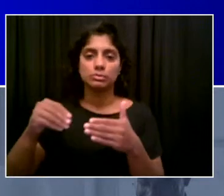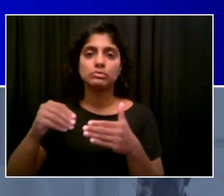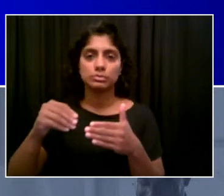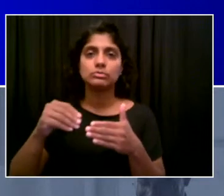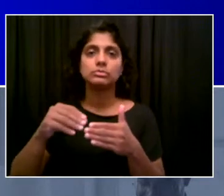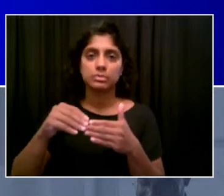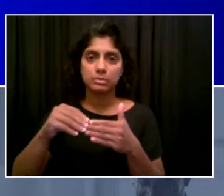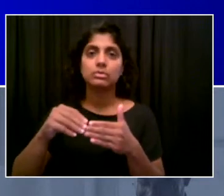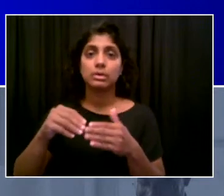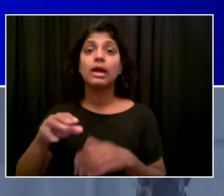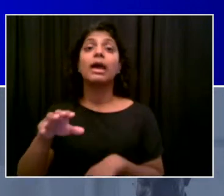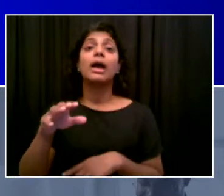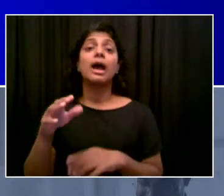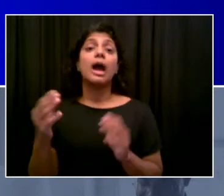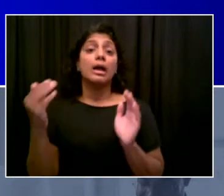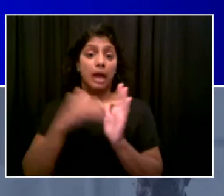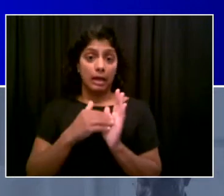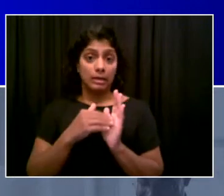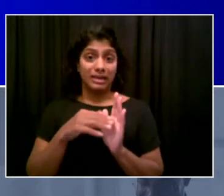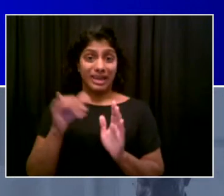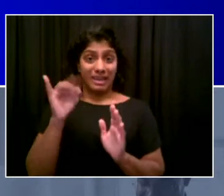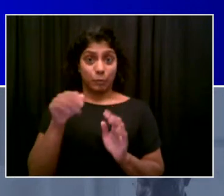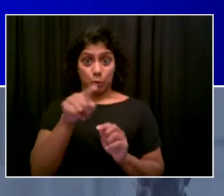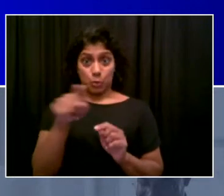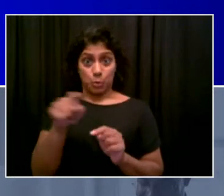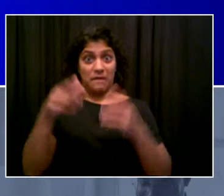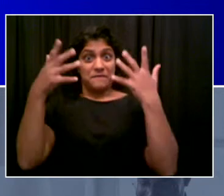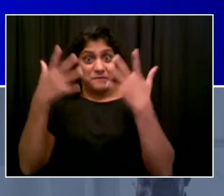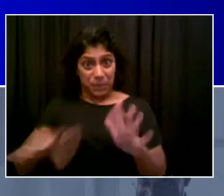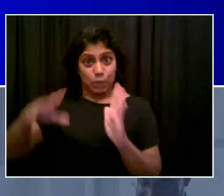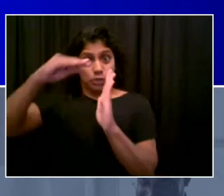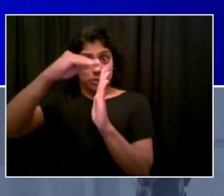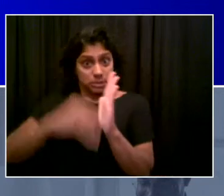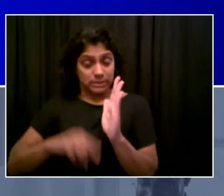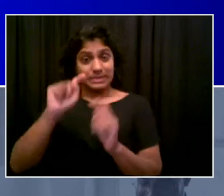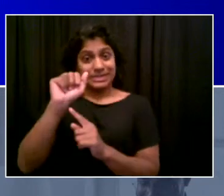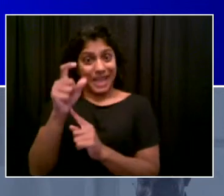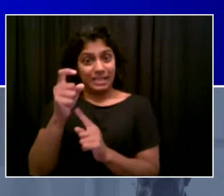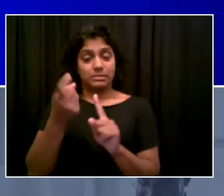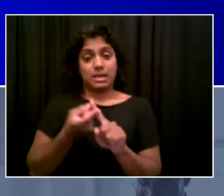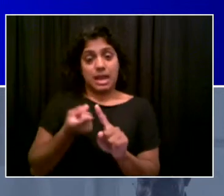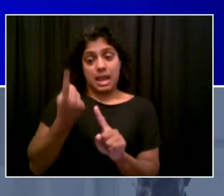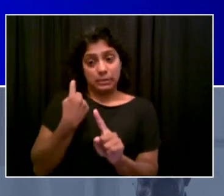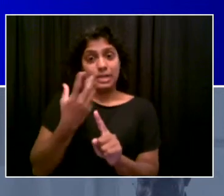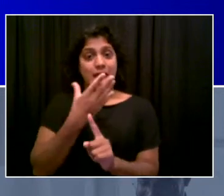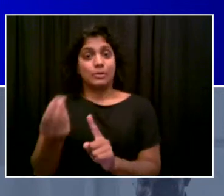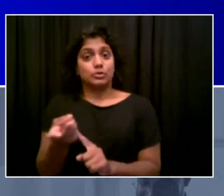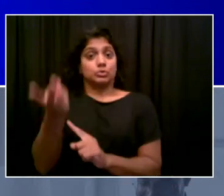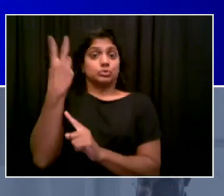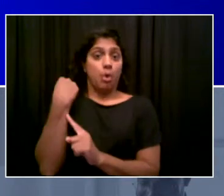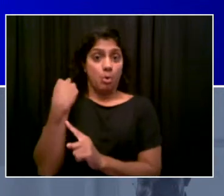NEED. ANYONE OUT HETRE WITH KIDS UNDER 18 WHO DID NOT